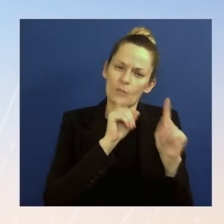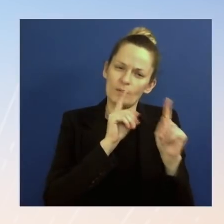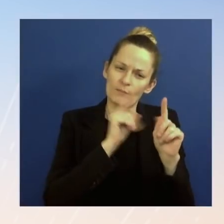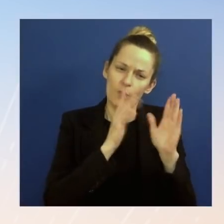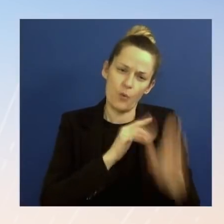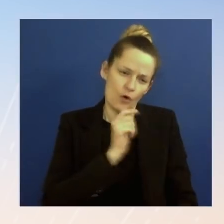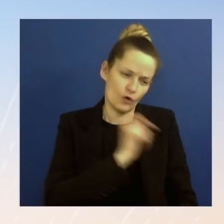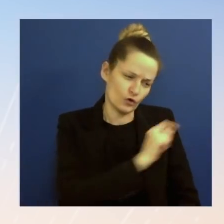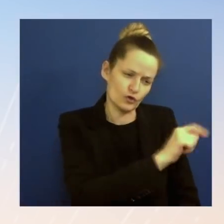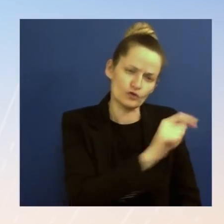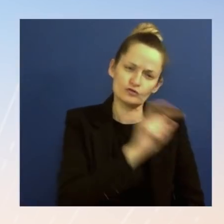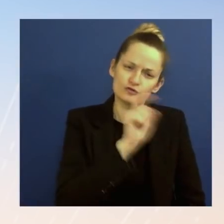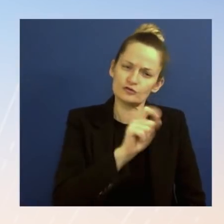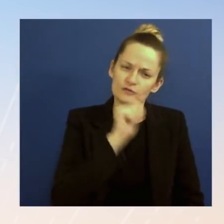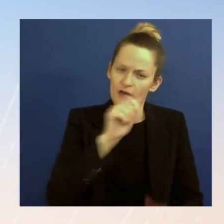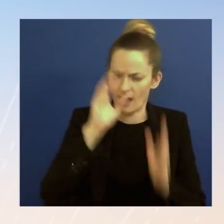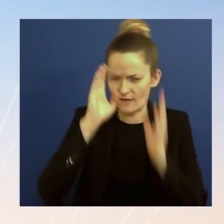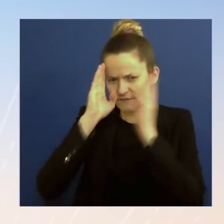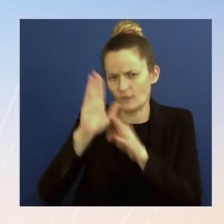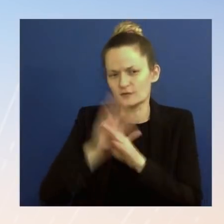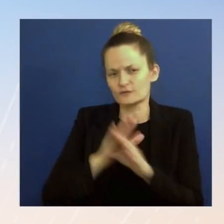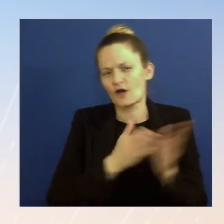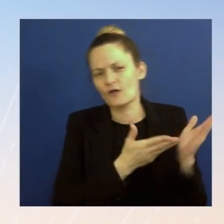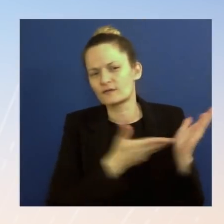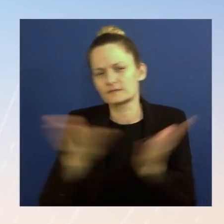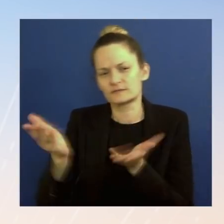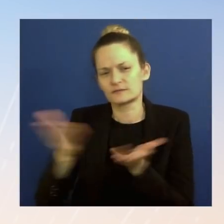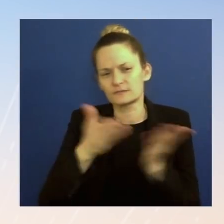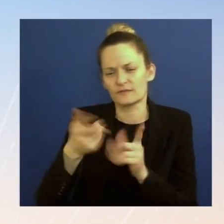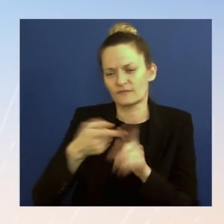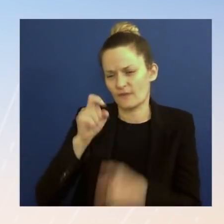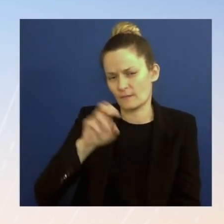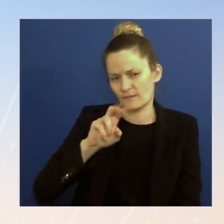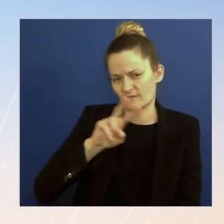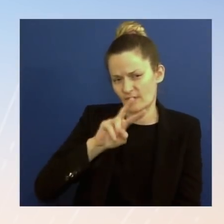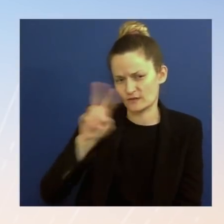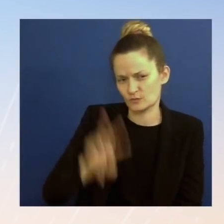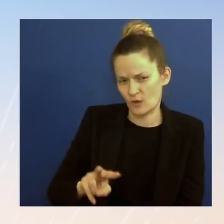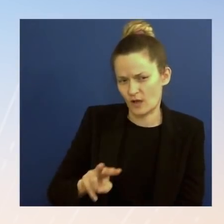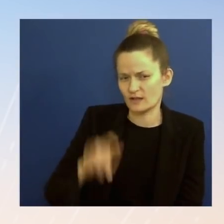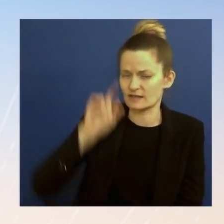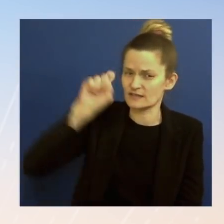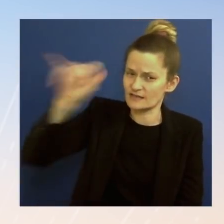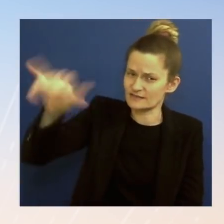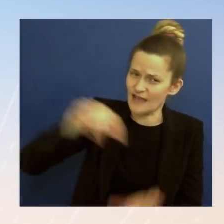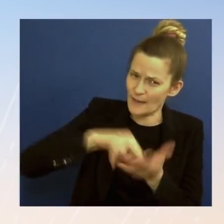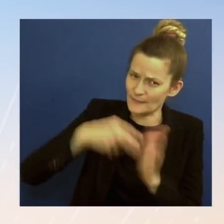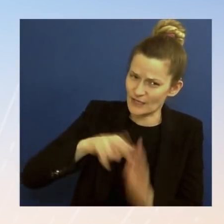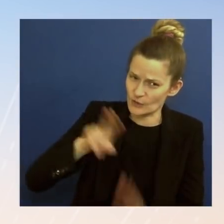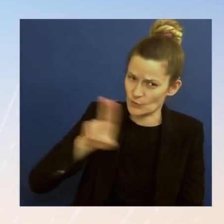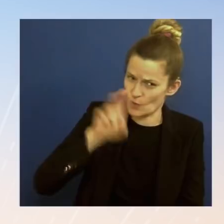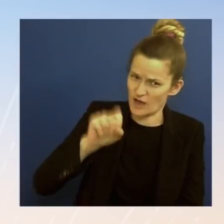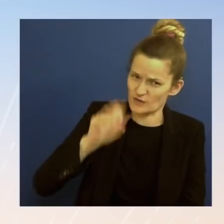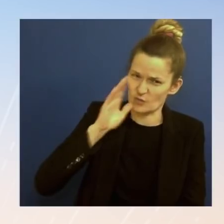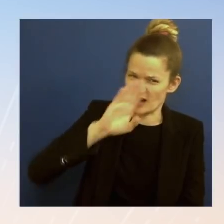an active conversation at this time. Go ahead. The Press: Hi, thanks. Does the White House have any reaction to Ginni Thomas acknowledging